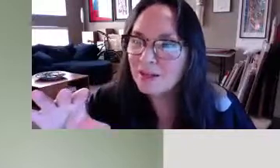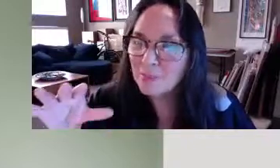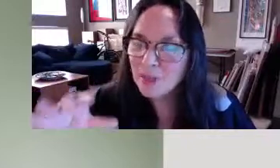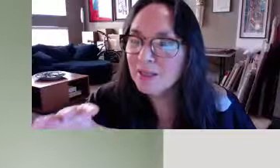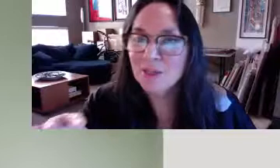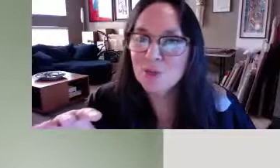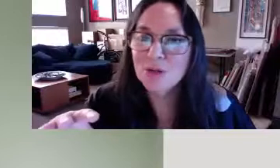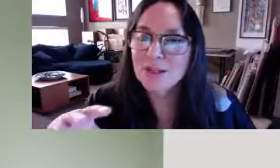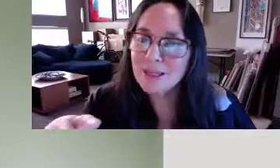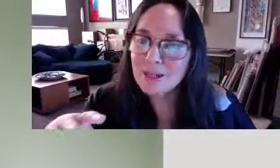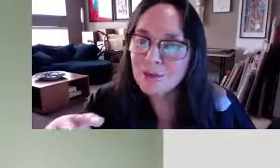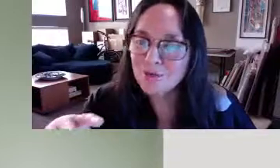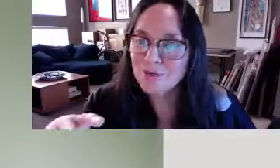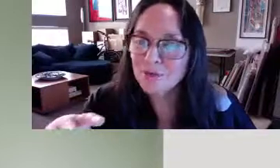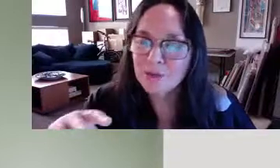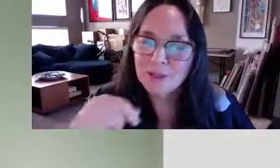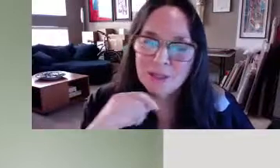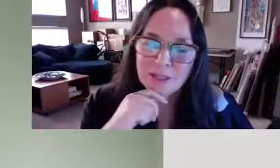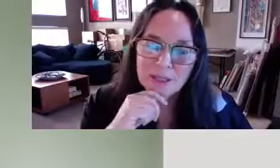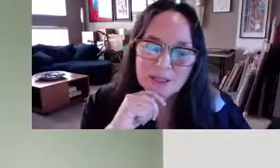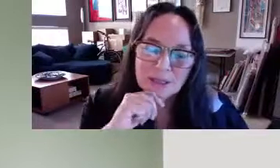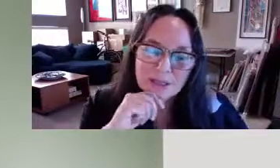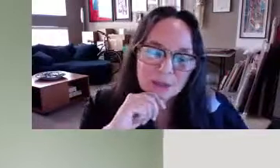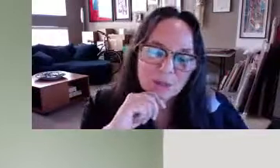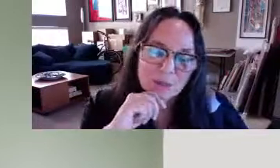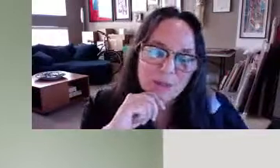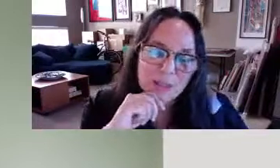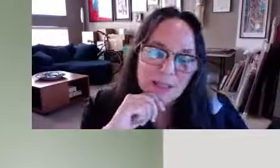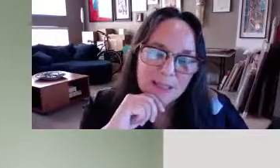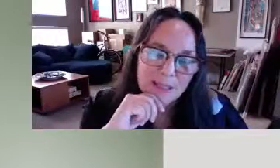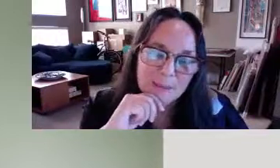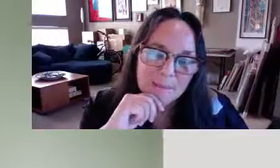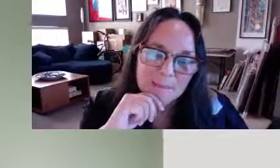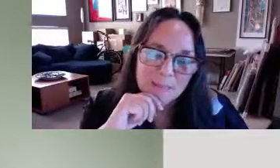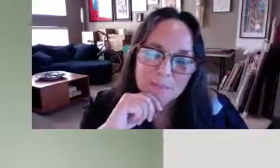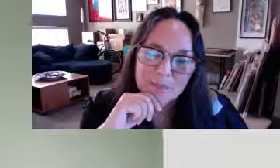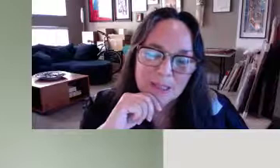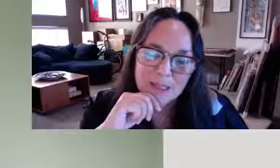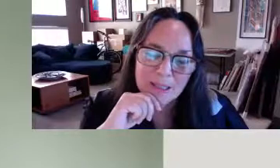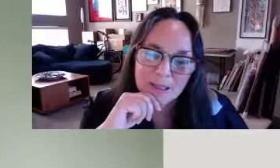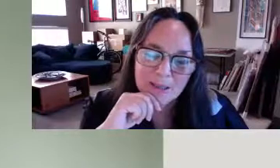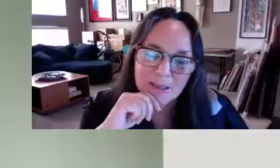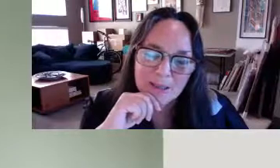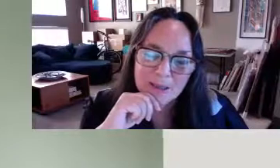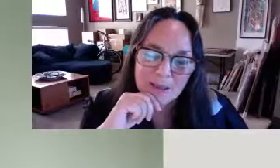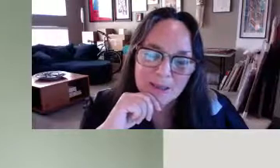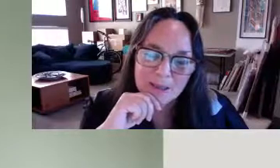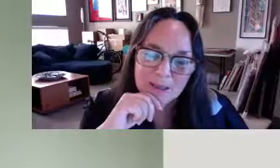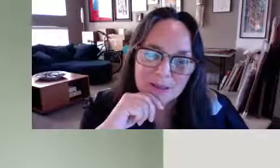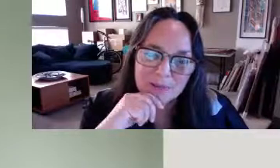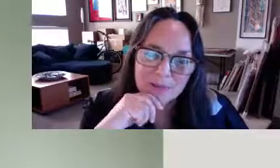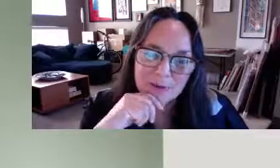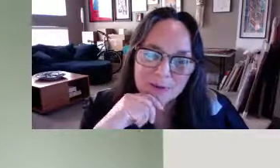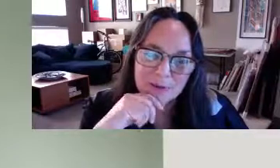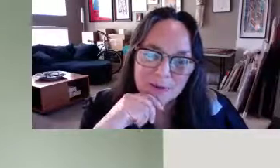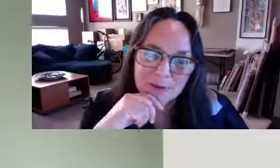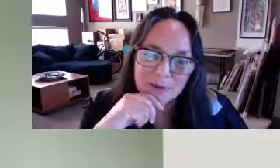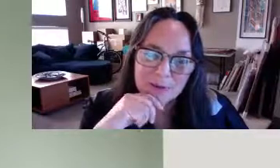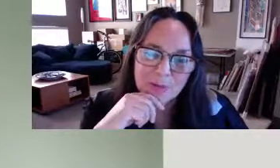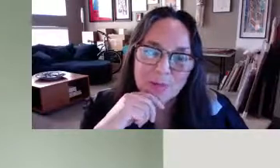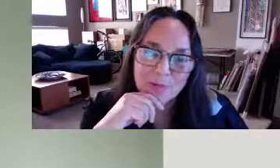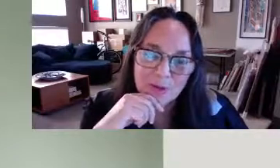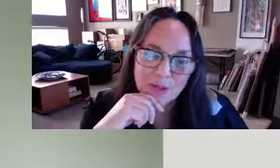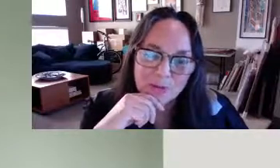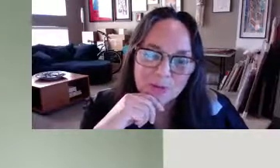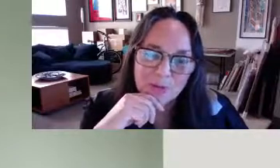that makes these work live and so- yeah it's it's i feel you know very privileged of course